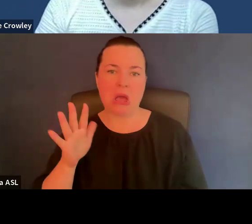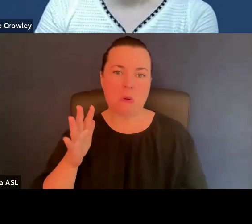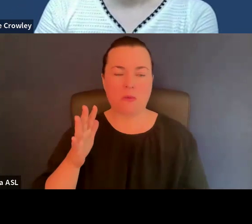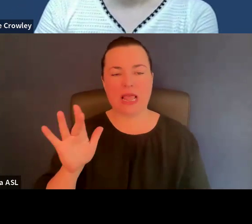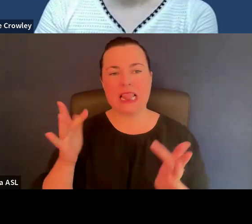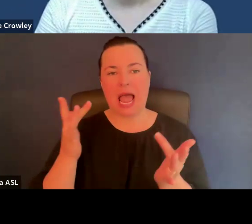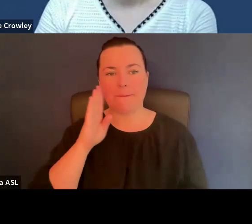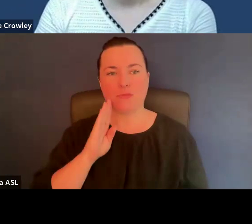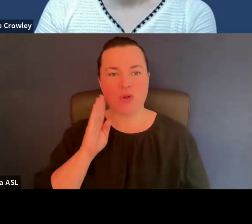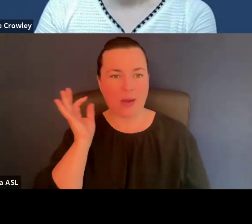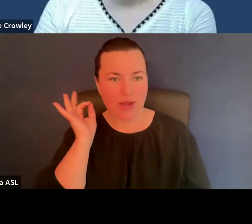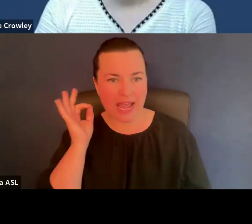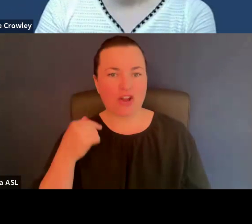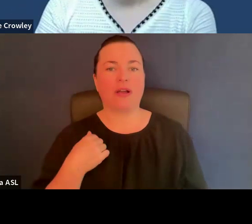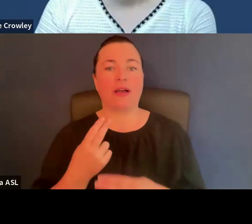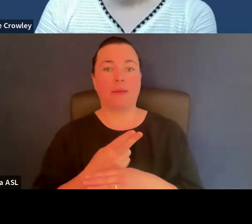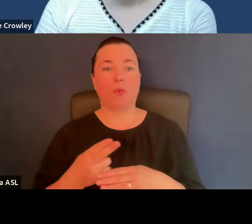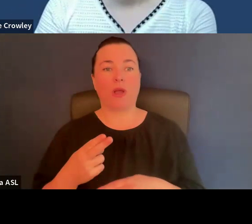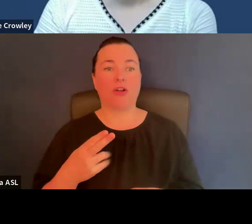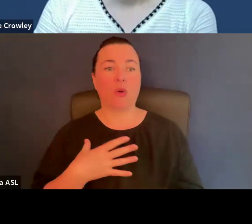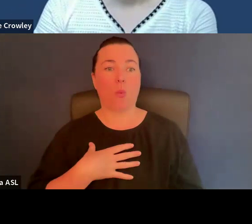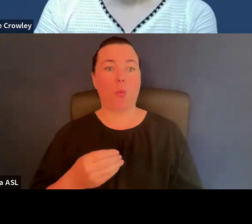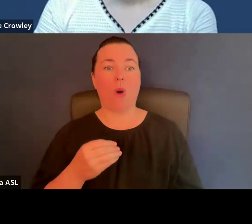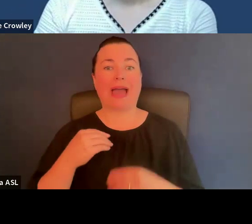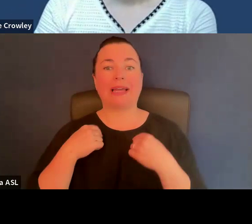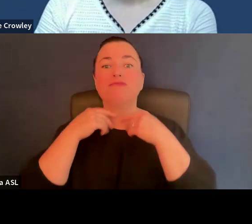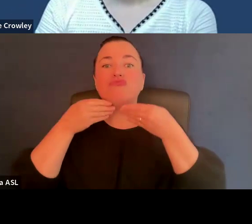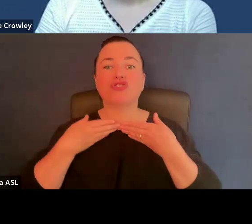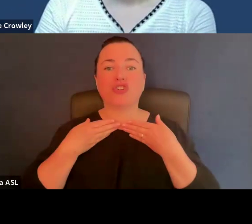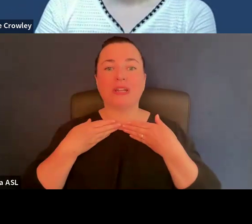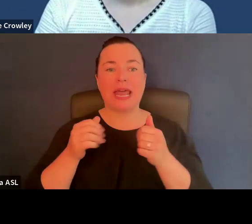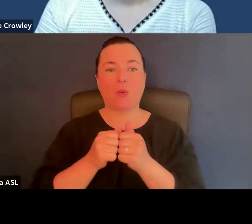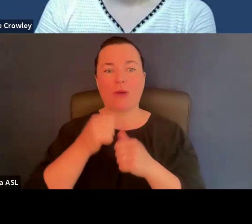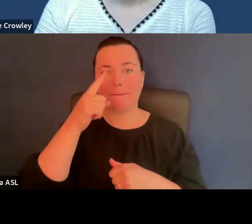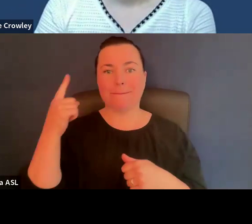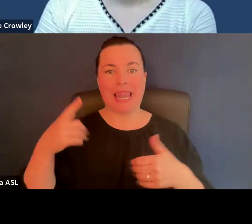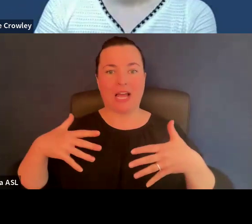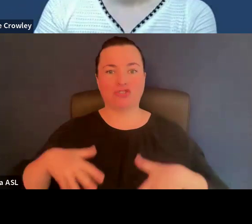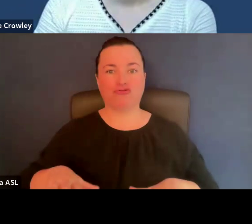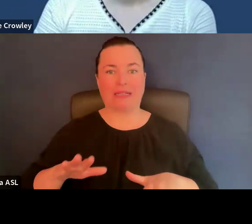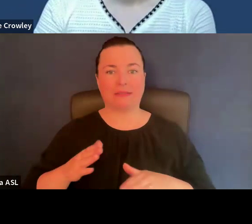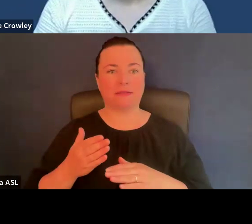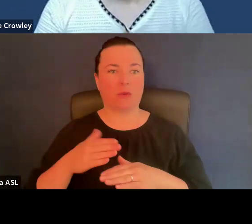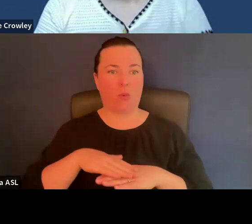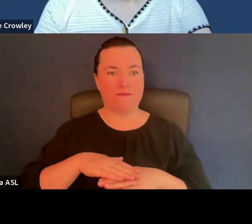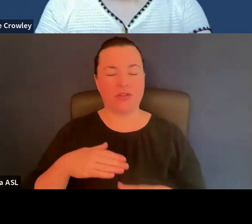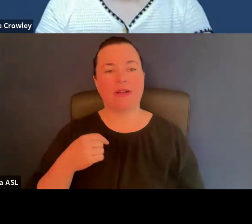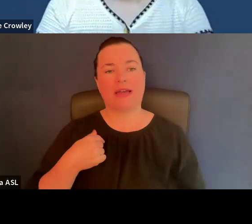I am wearing a white turtleneck with a black dress over it. And I am currently our director of administration